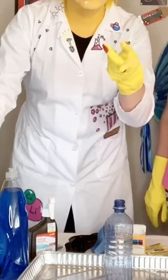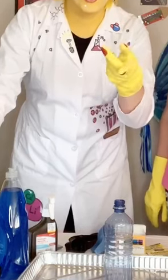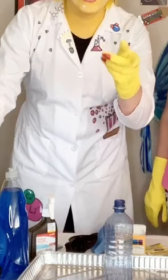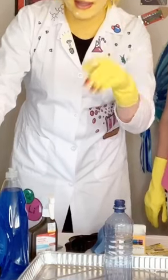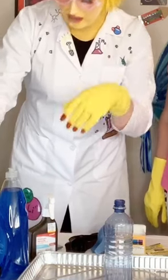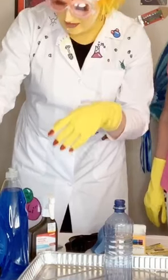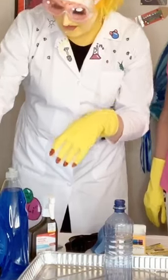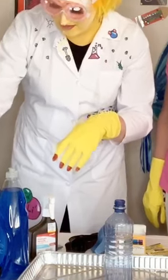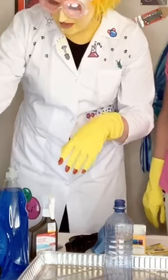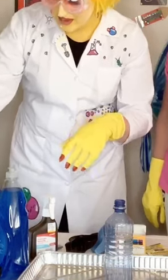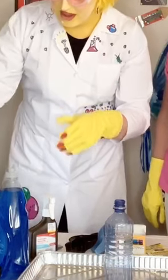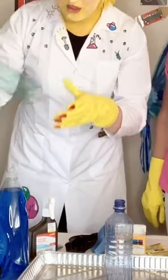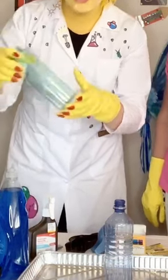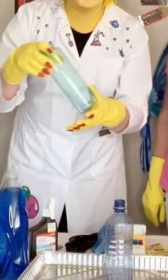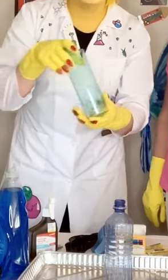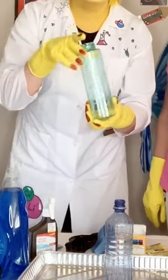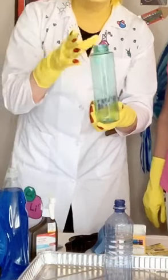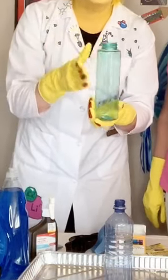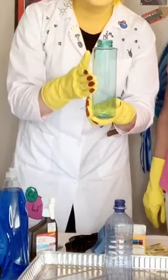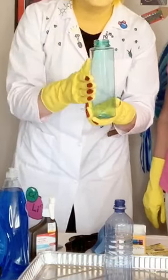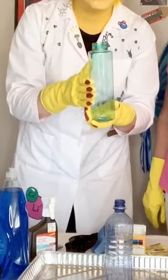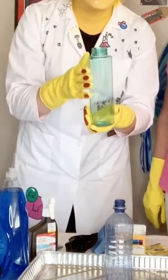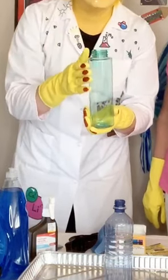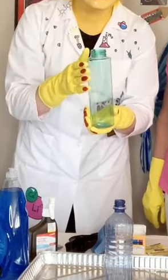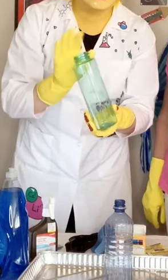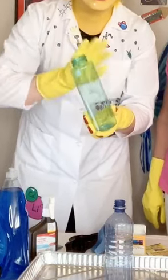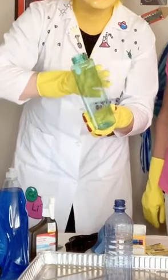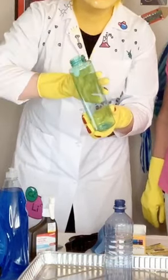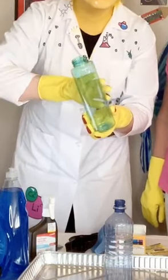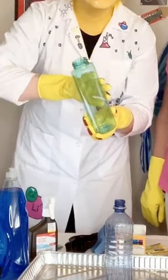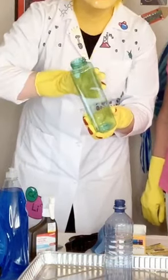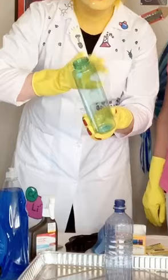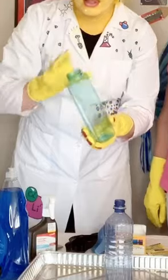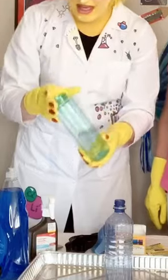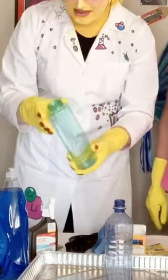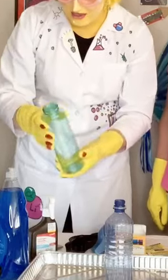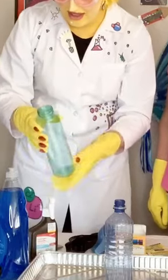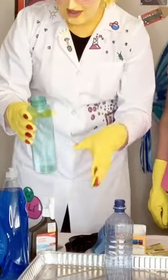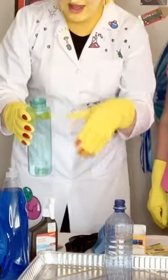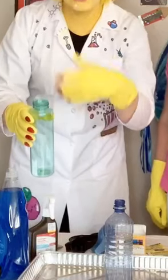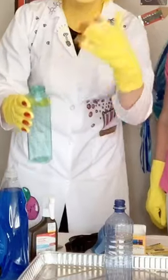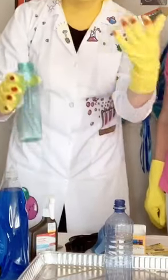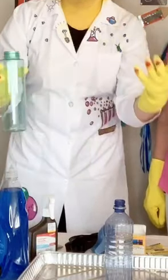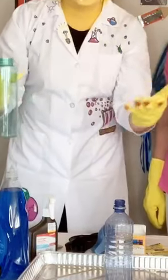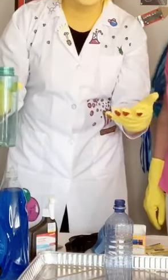on our Instagram and Facebook. You can get little different, like, bottles and things. Okay? So it can make different types of